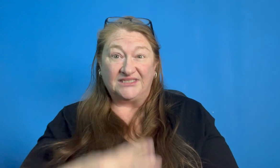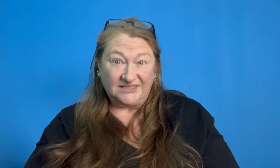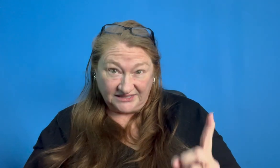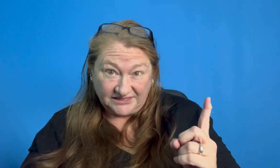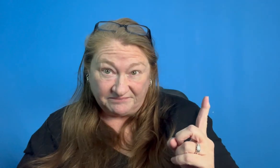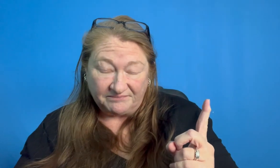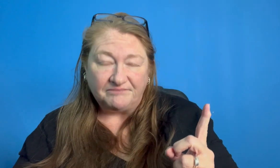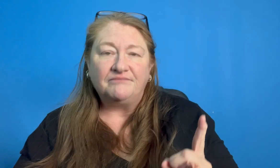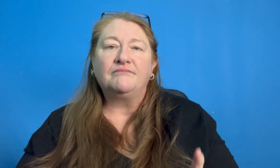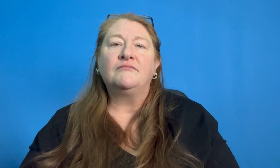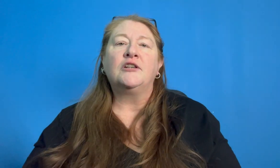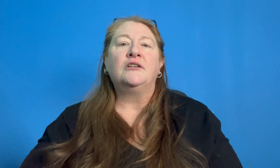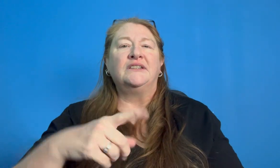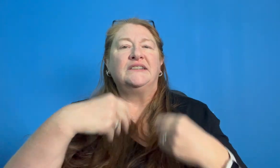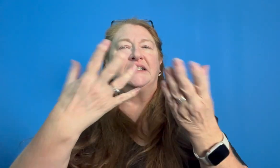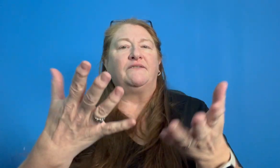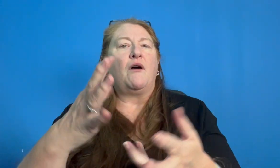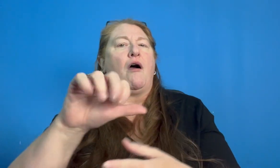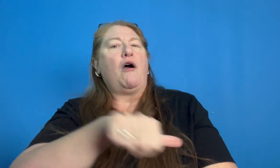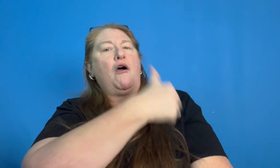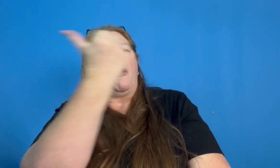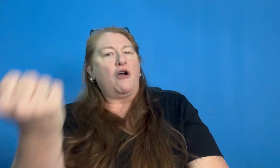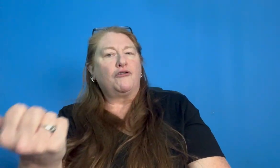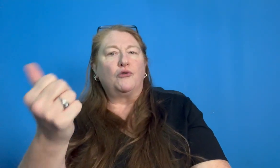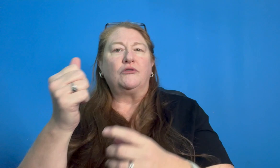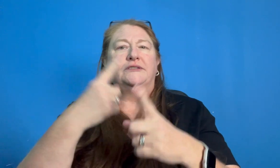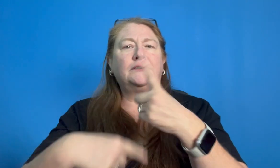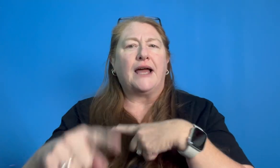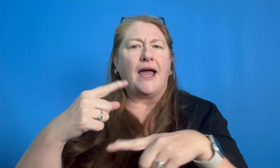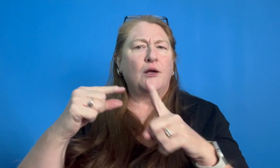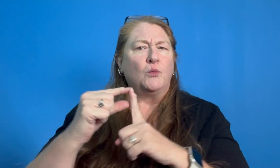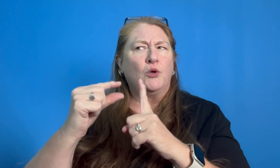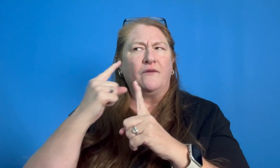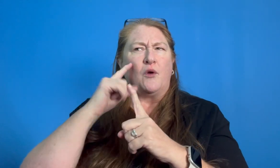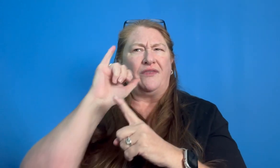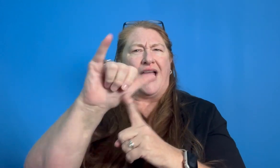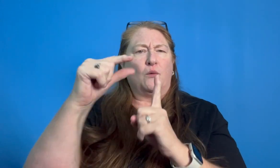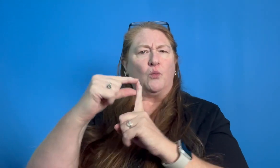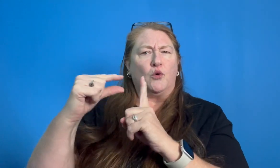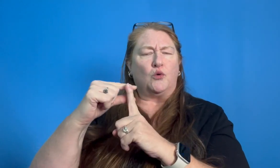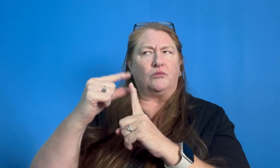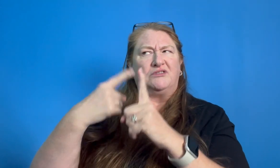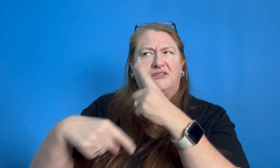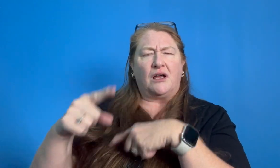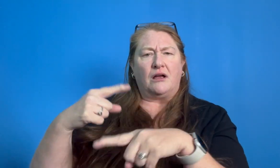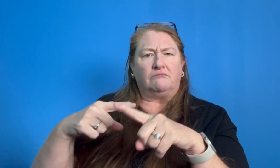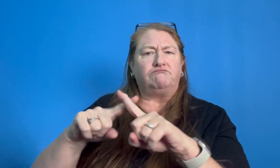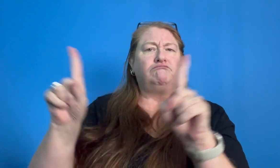See that? This is an example of providing alternate signs or sign phrases.